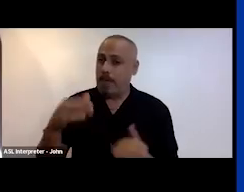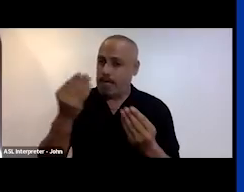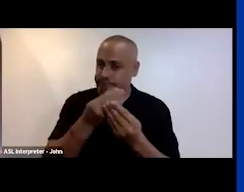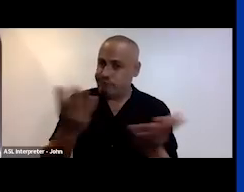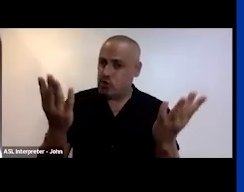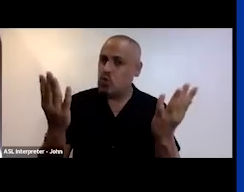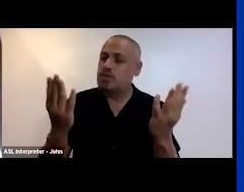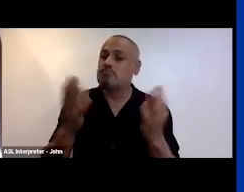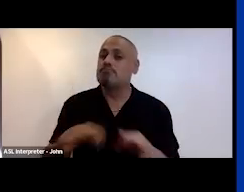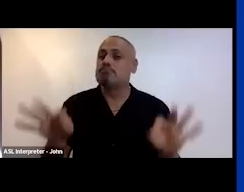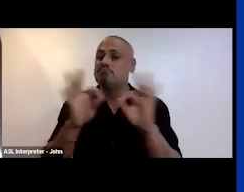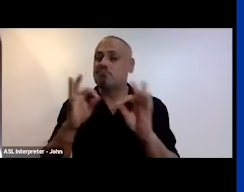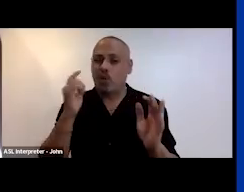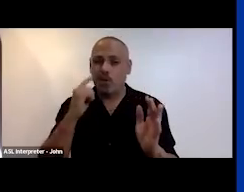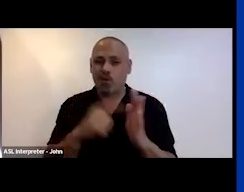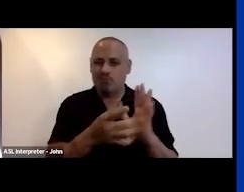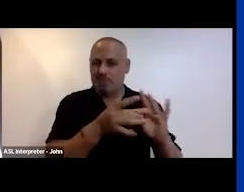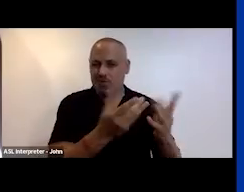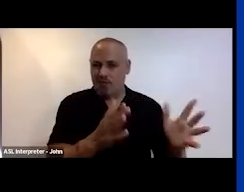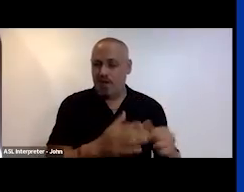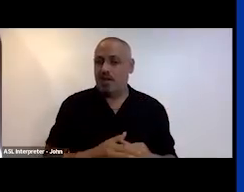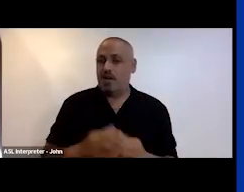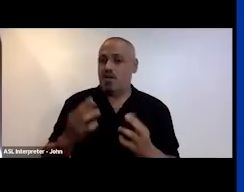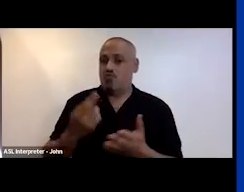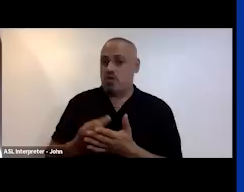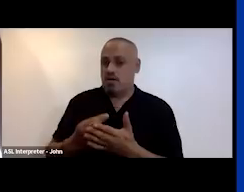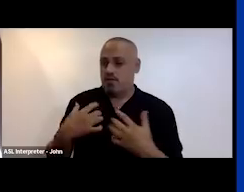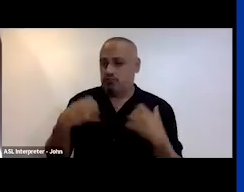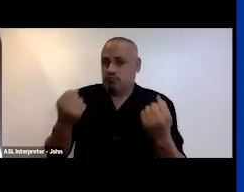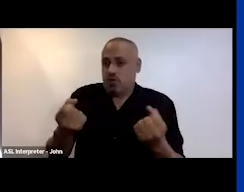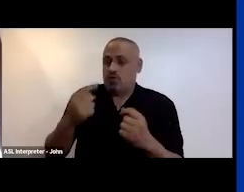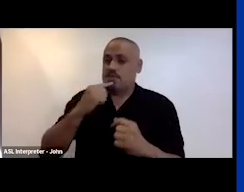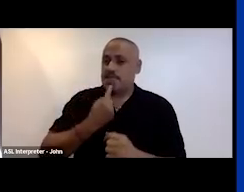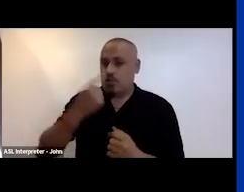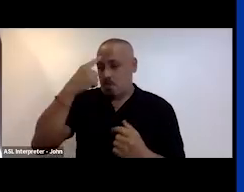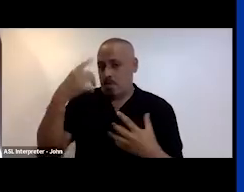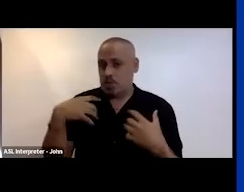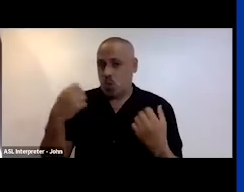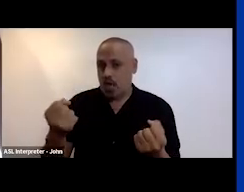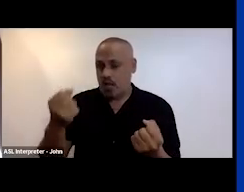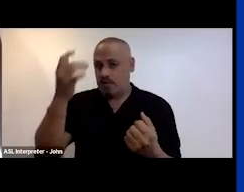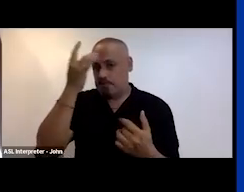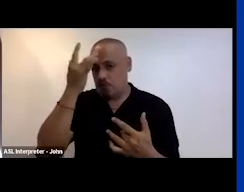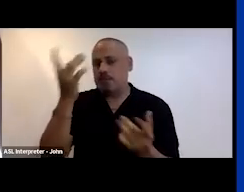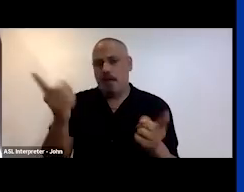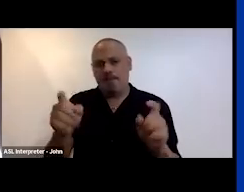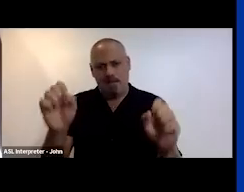it's important to know, like I mentioned earlier, that recovery from serious mental illness really can happen, does happen,